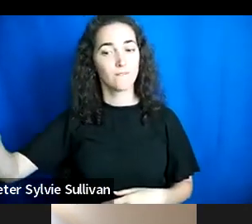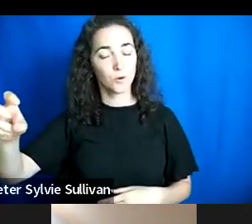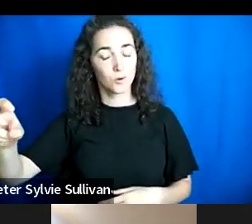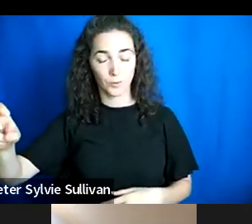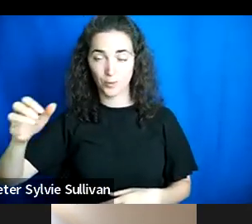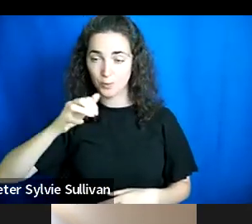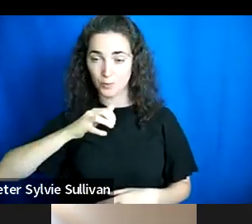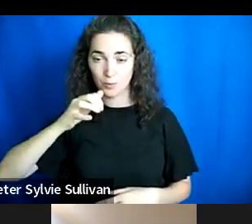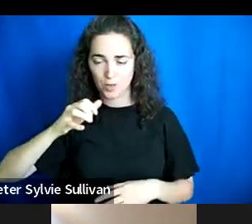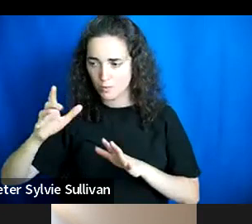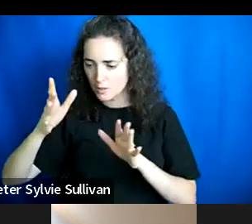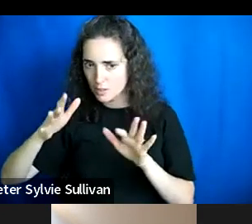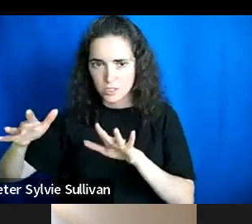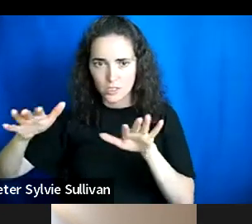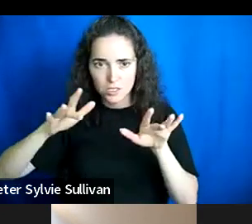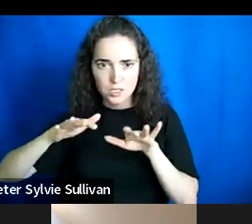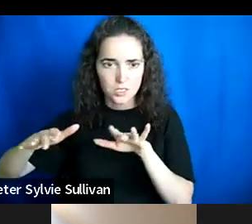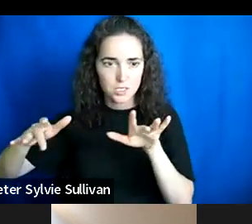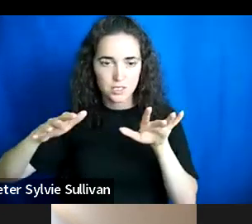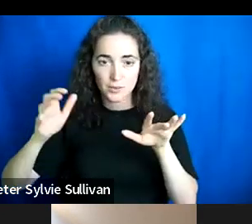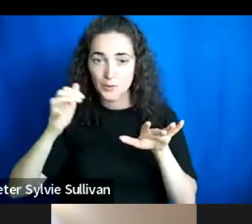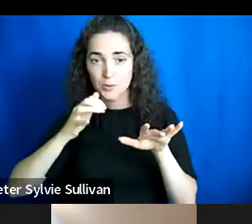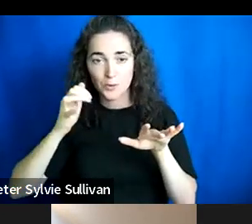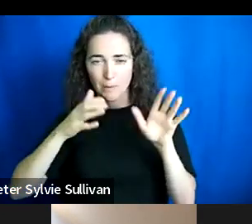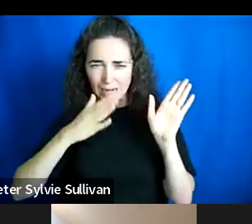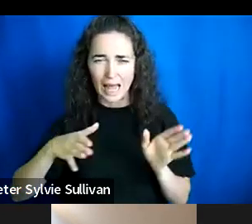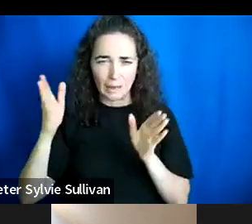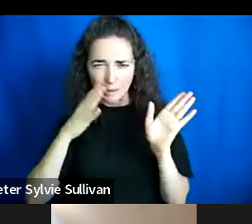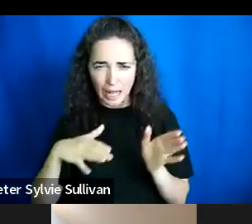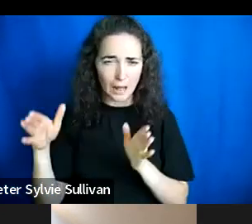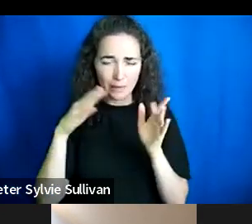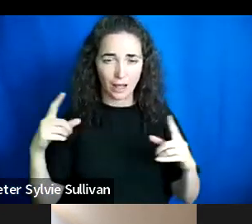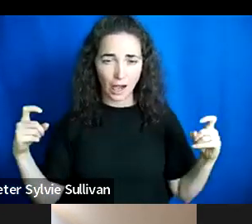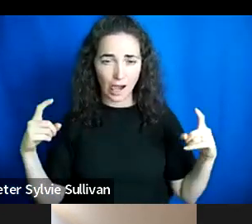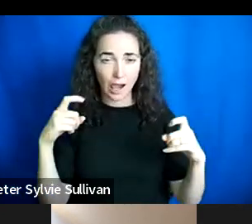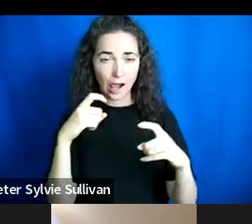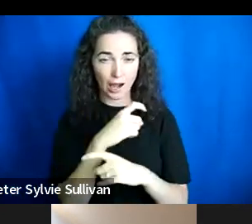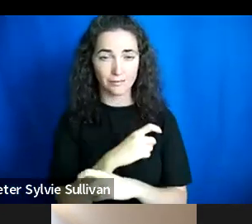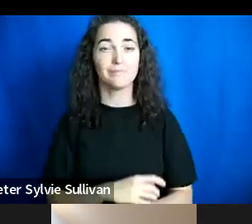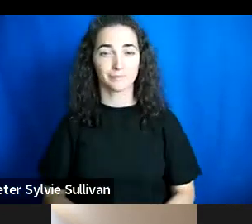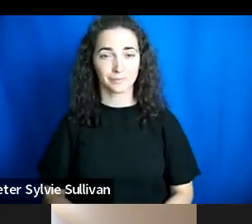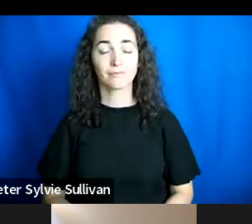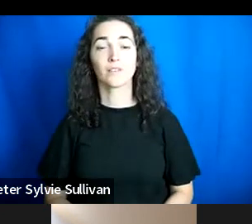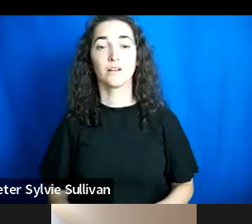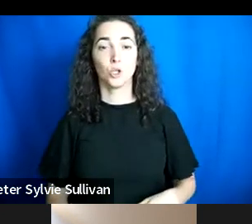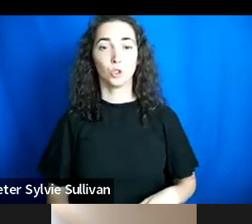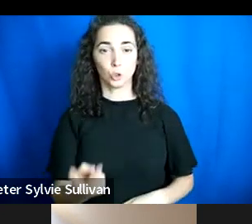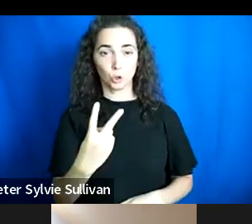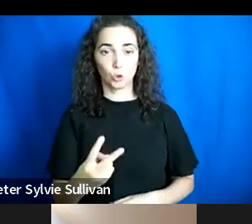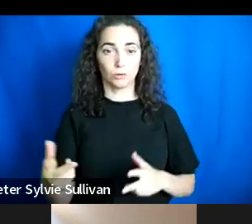It's a logistical feet. and you we take 2 vehicles to everywhere.